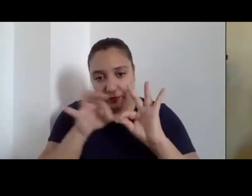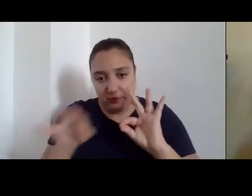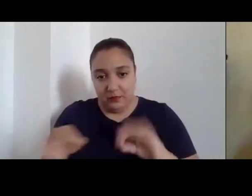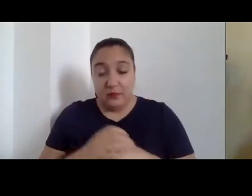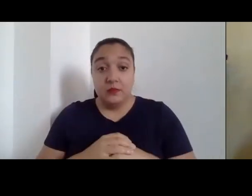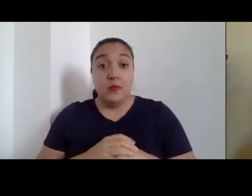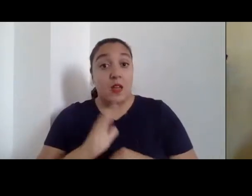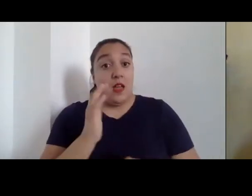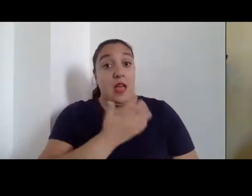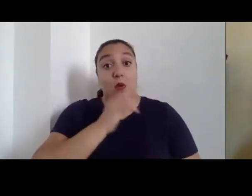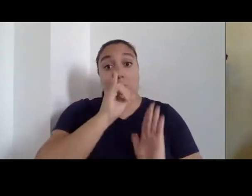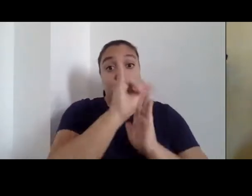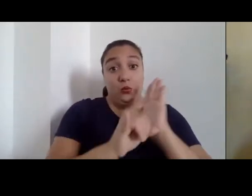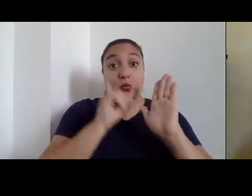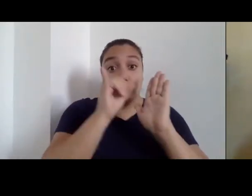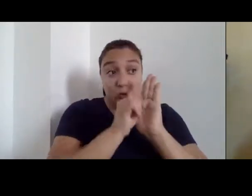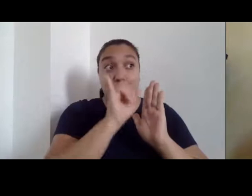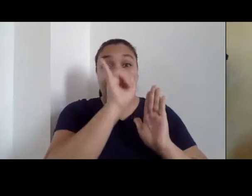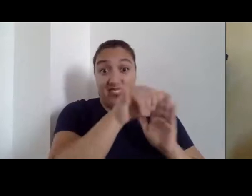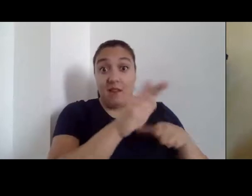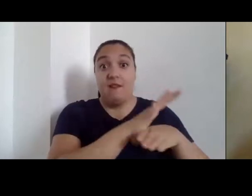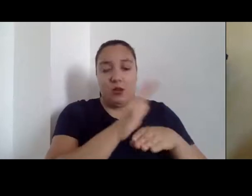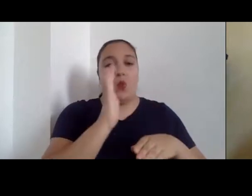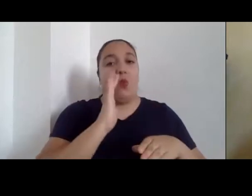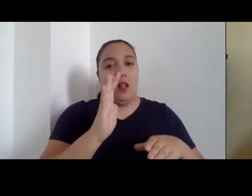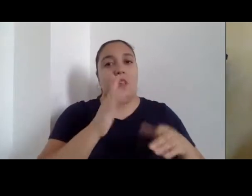series is over. Fourth, feel free to post in the